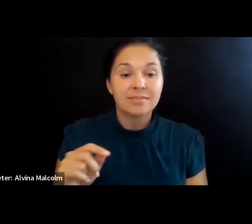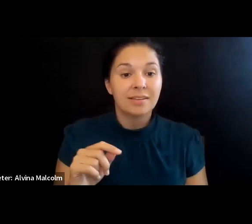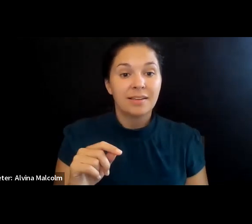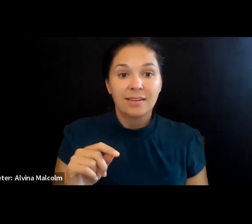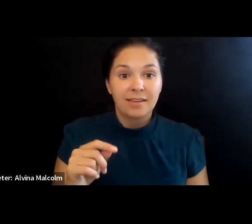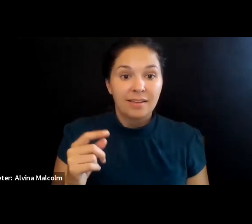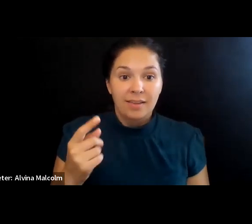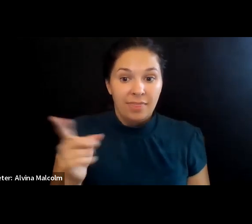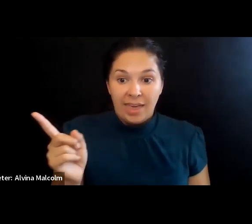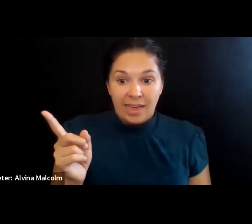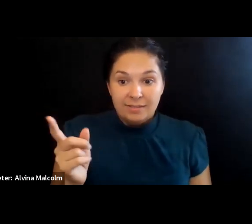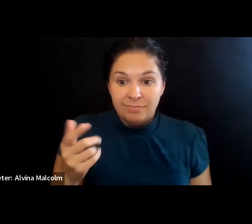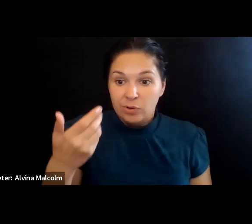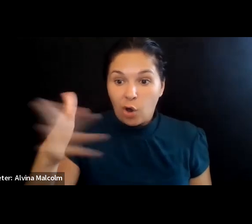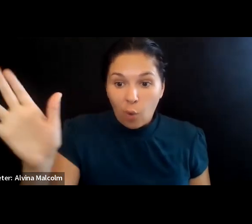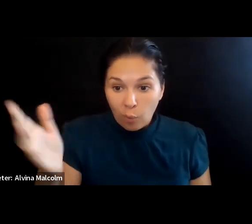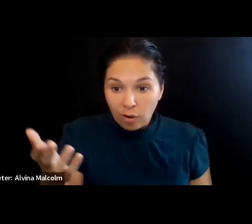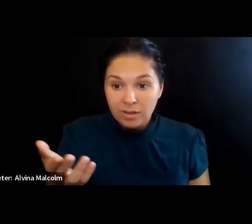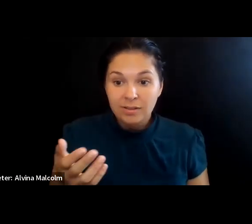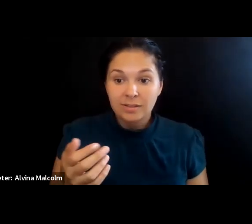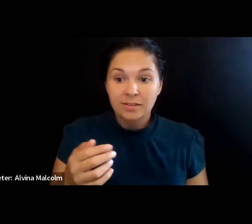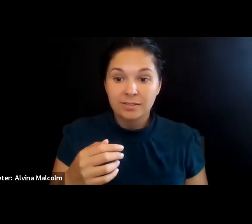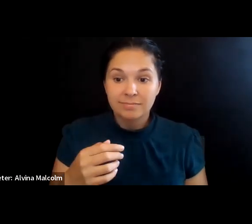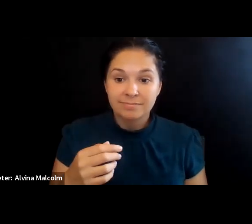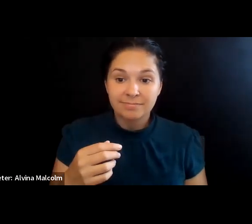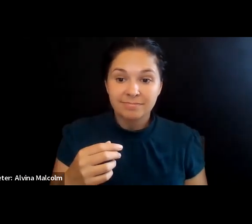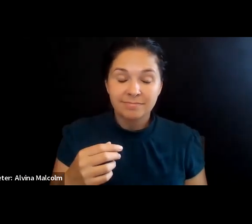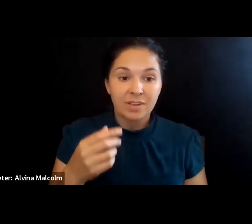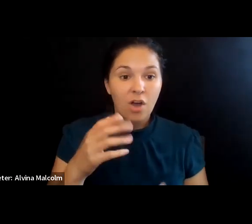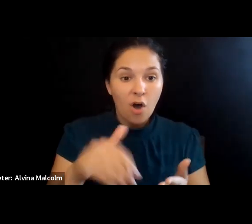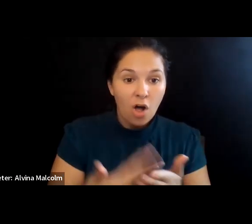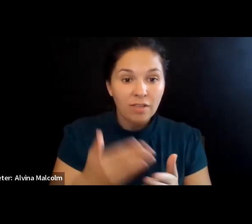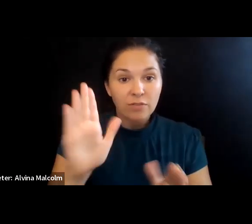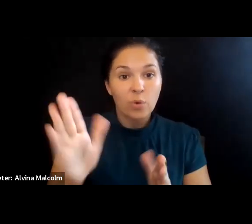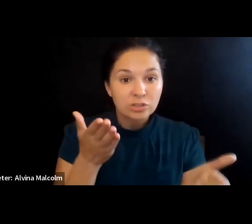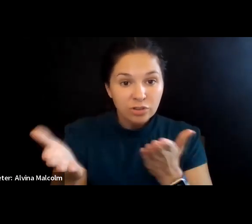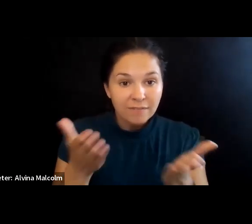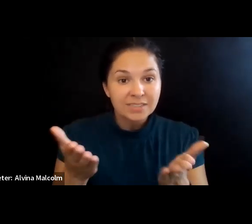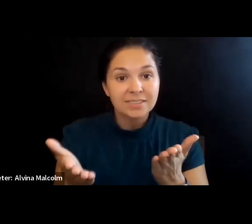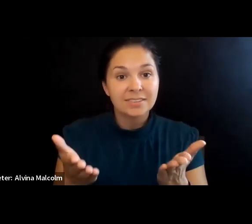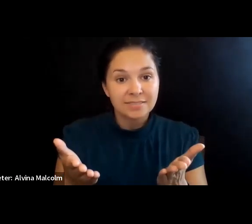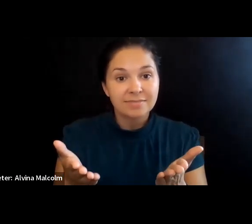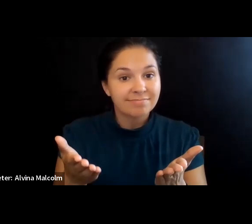happened in Katrina. People -- this is what happens. People evacuate and